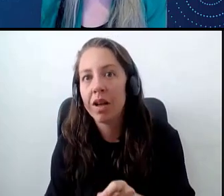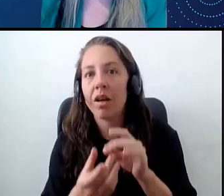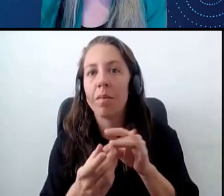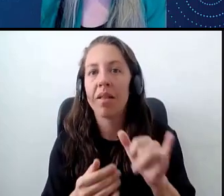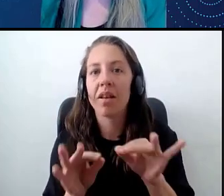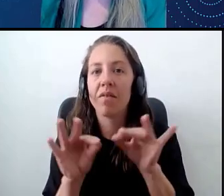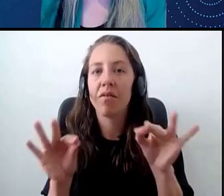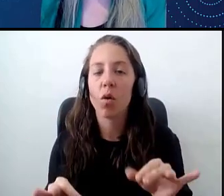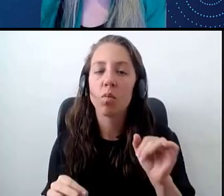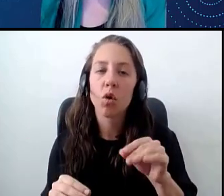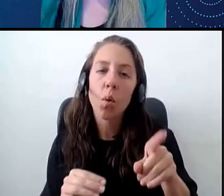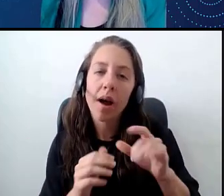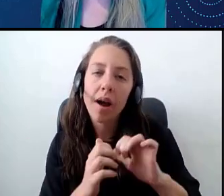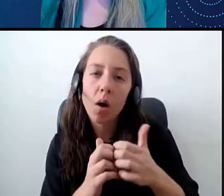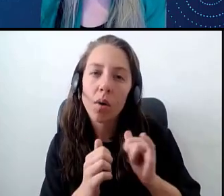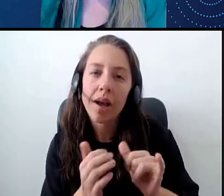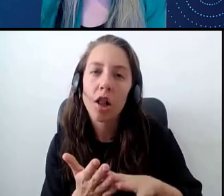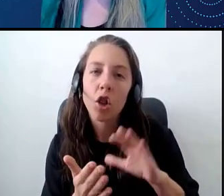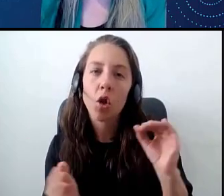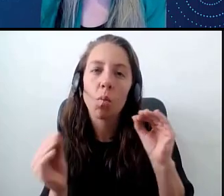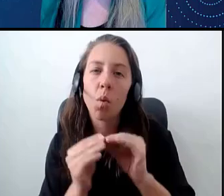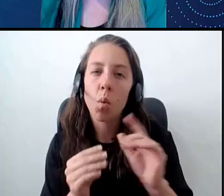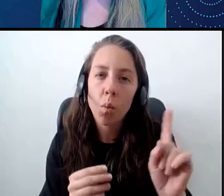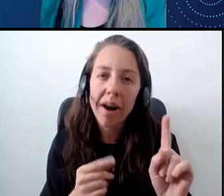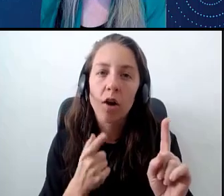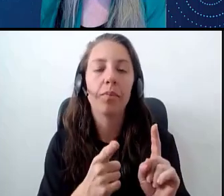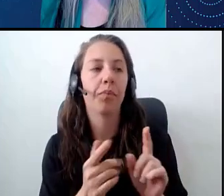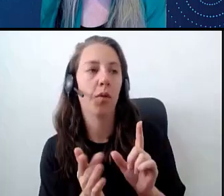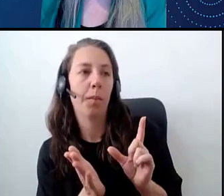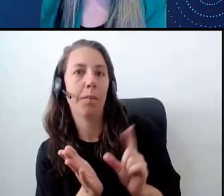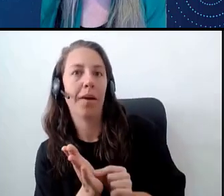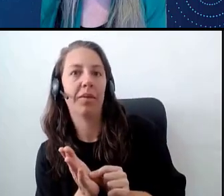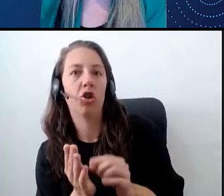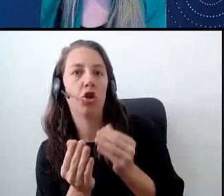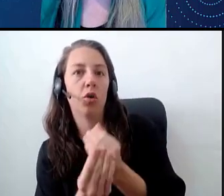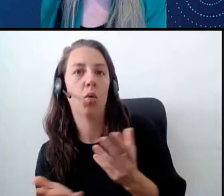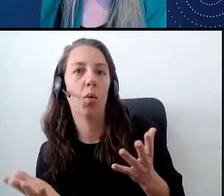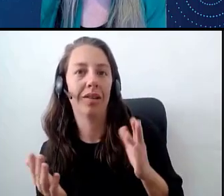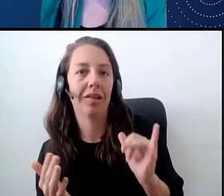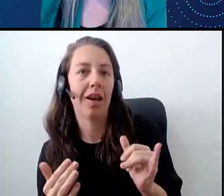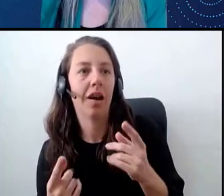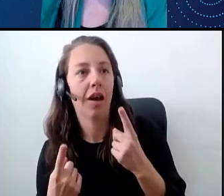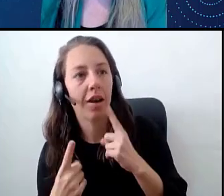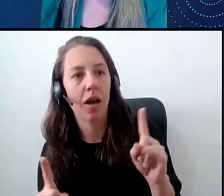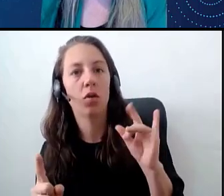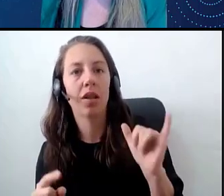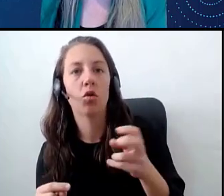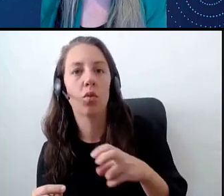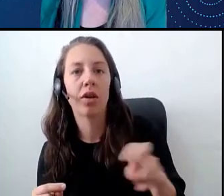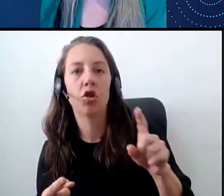Megan Columbus Well, we published a notice just now, announcing the transition to FORMS-I. And you can expect a notice